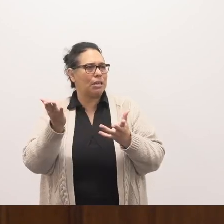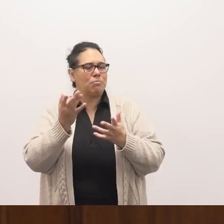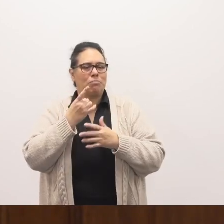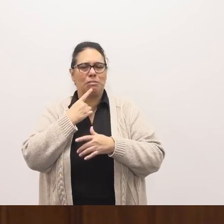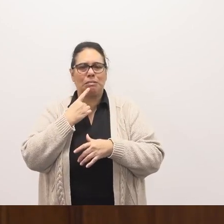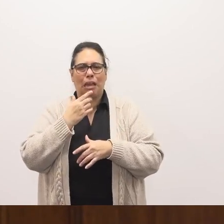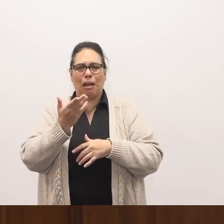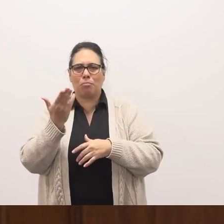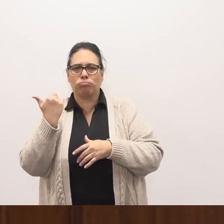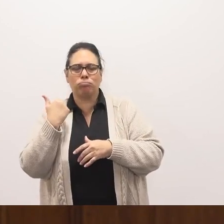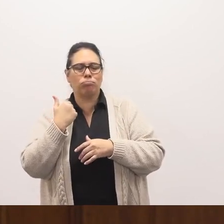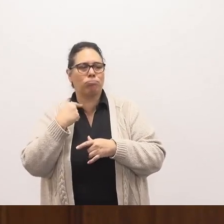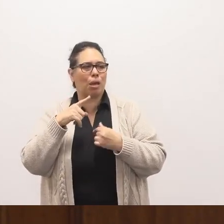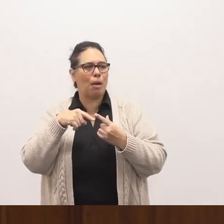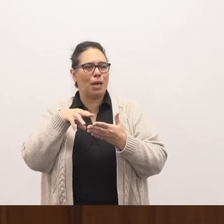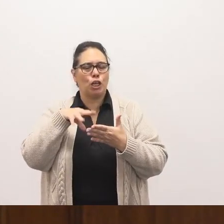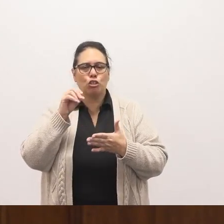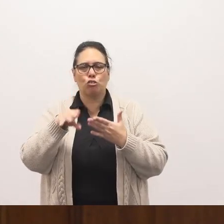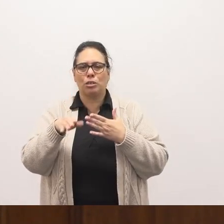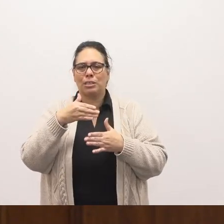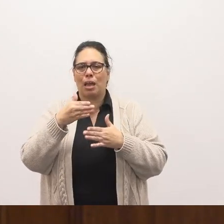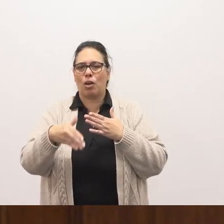about our student outcomes, focus, governance,